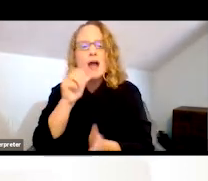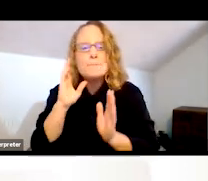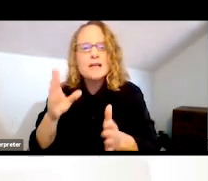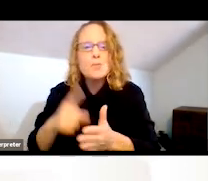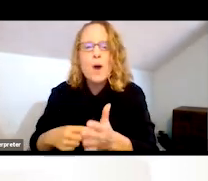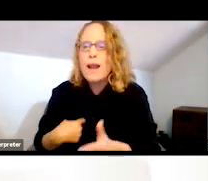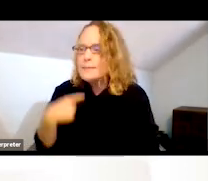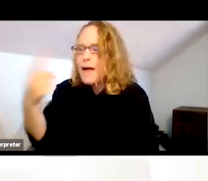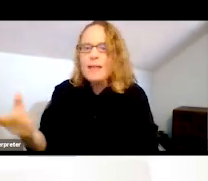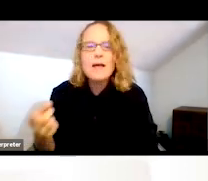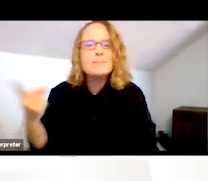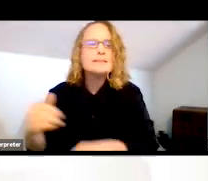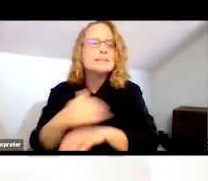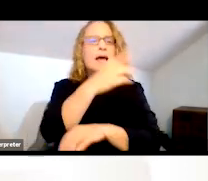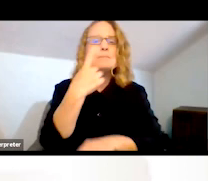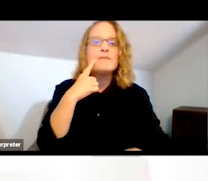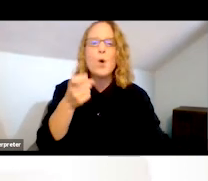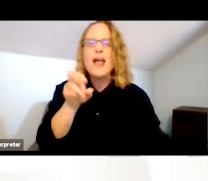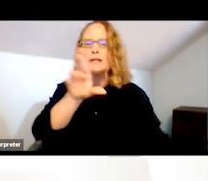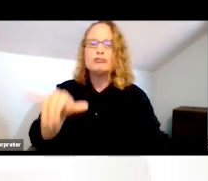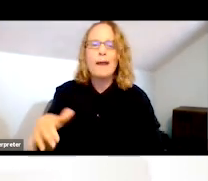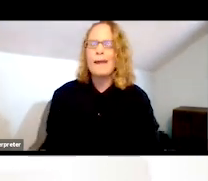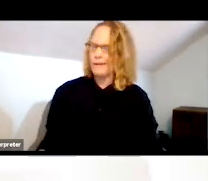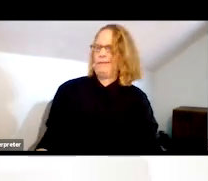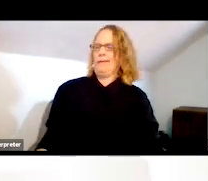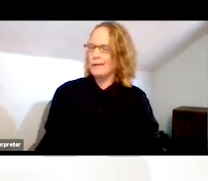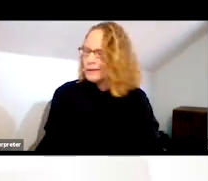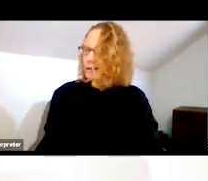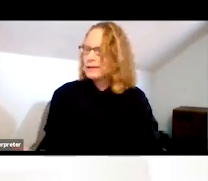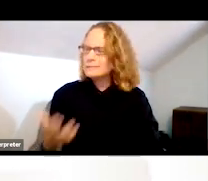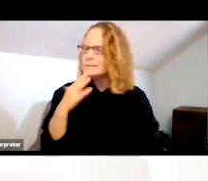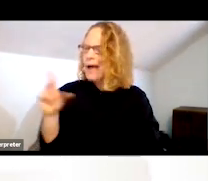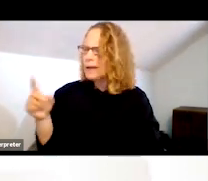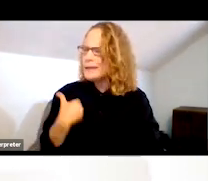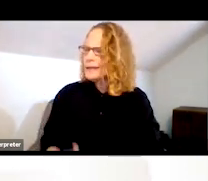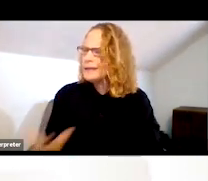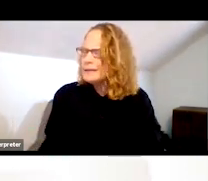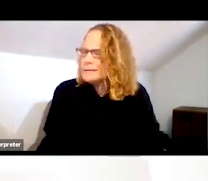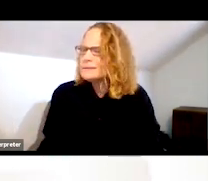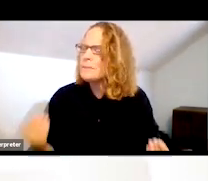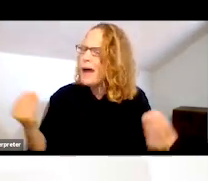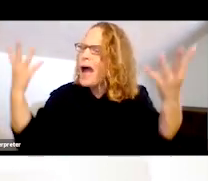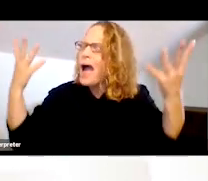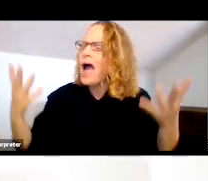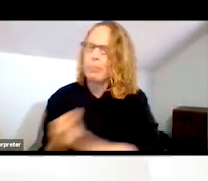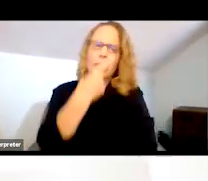I mean, I'd hate to go in to be treated, to see the doctor wanting to be treated for diabetes